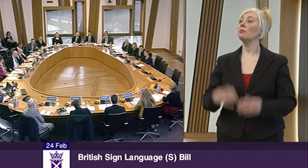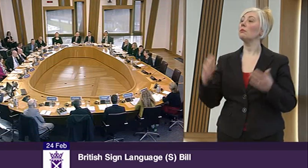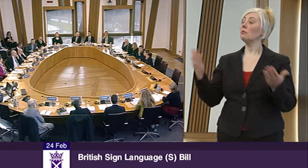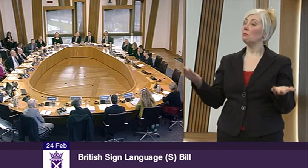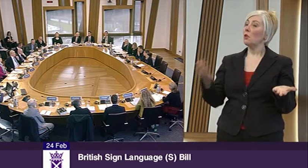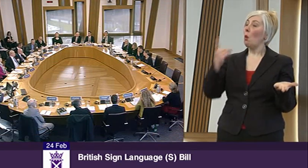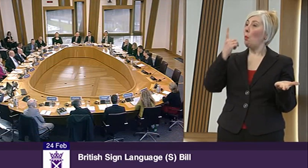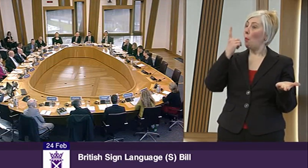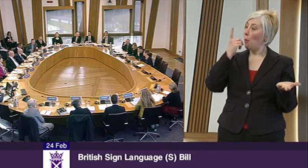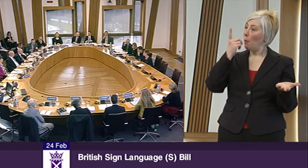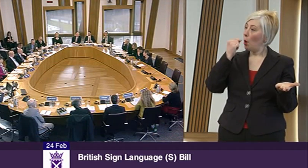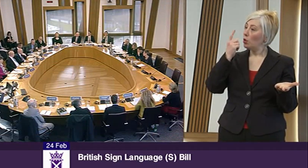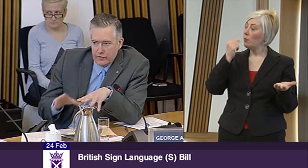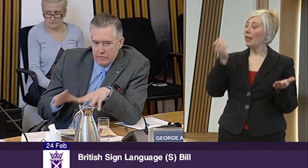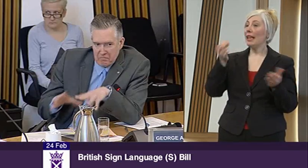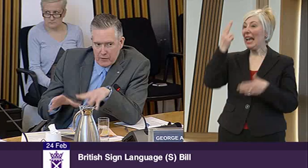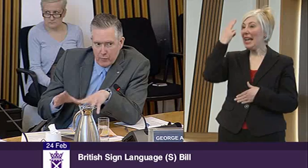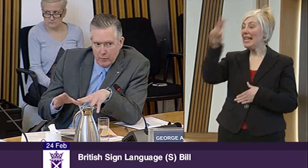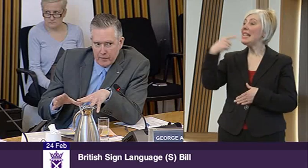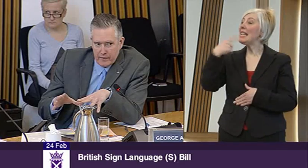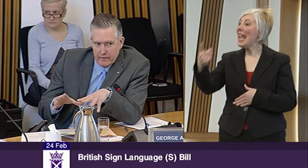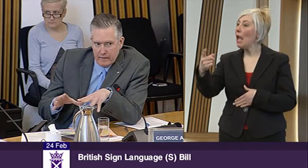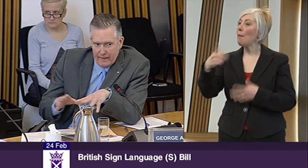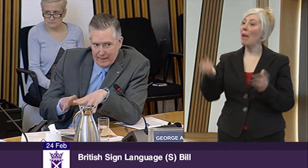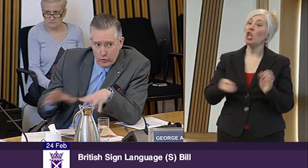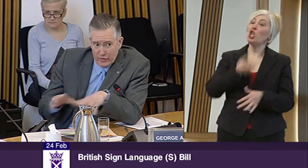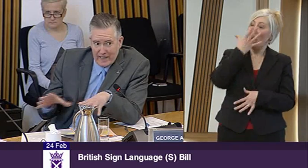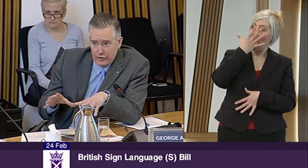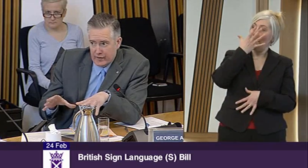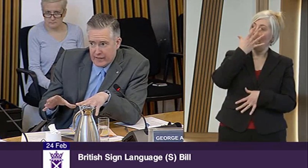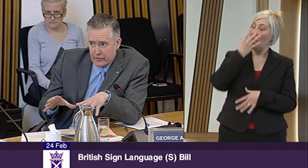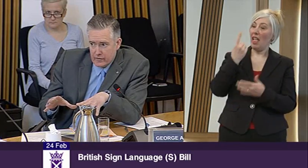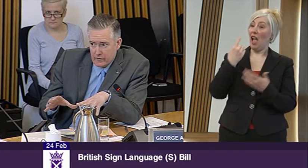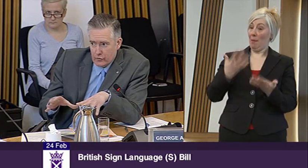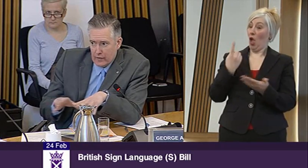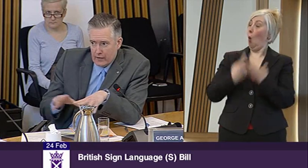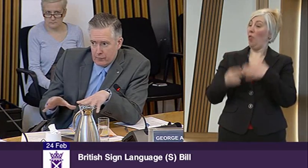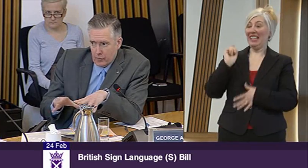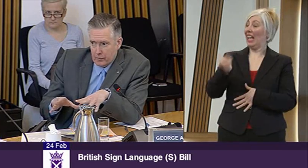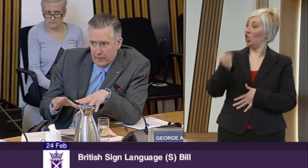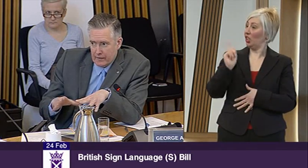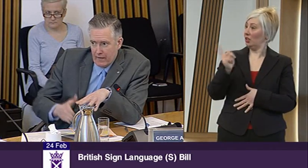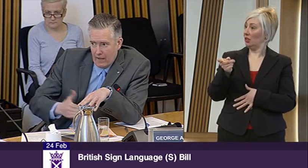George Adam: Naming and shaming is the only sanction, so that is what would be used eventually